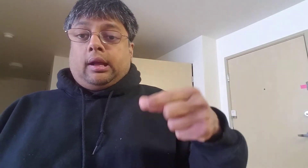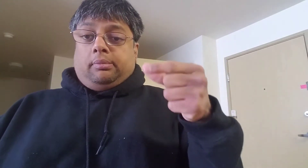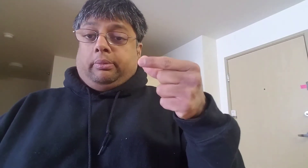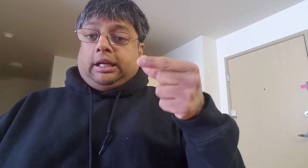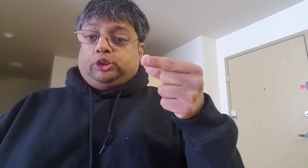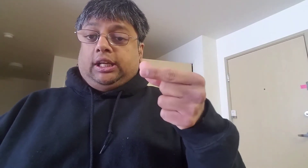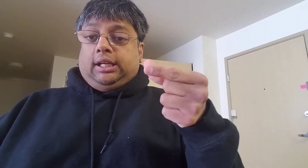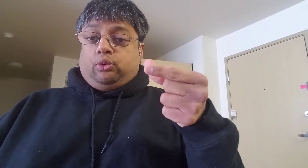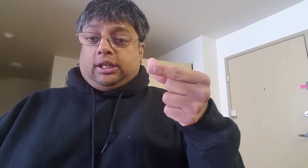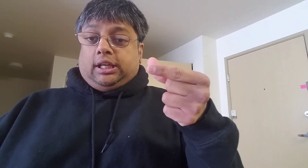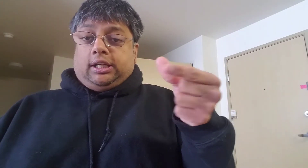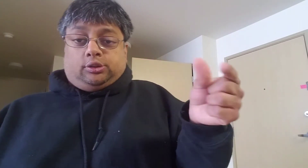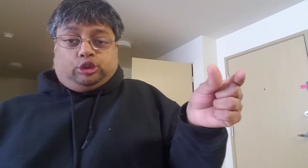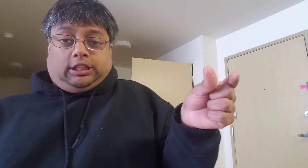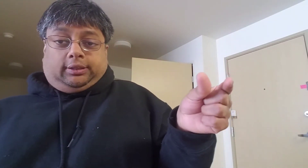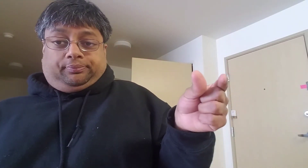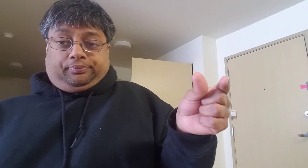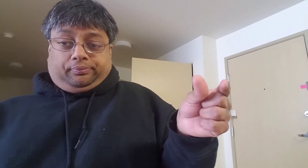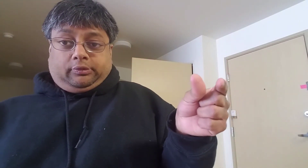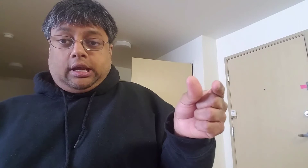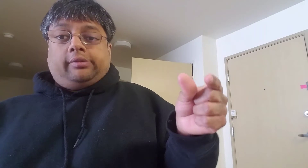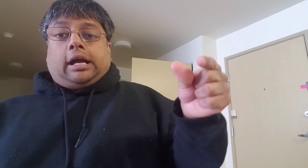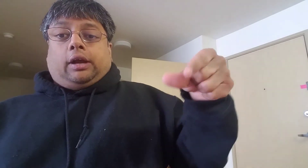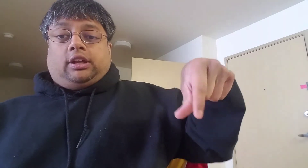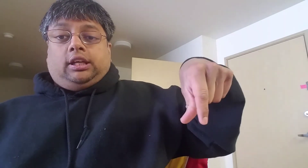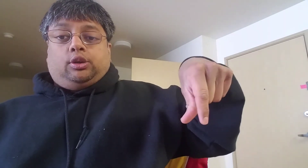Remember the "G"? Now you have the "Q" but pointing down.